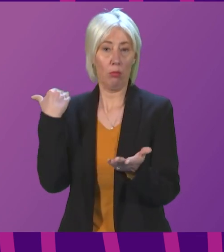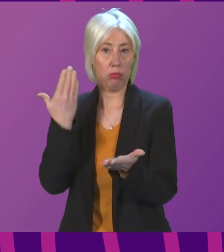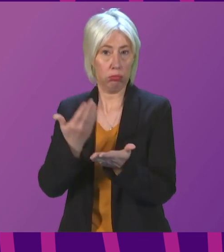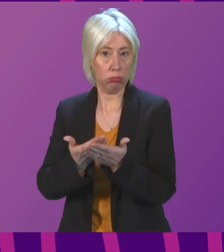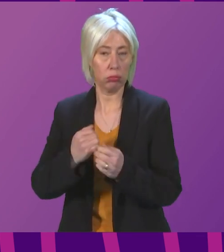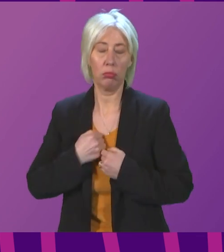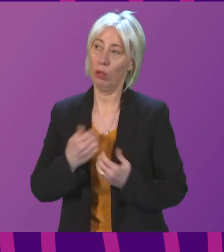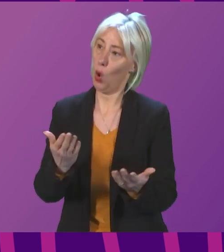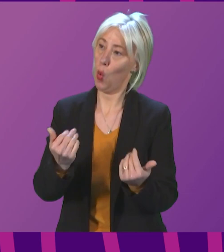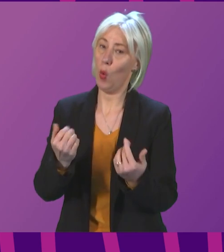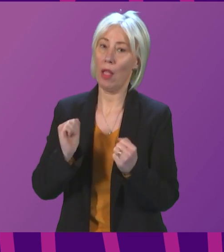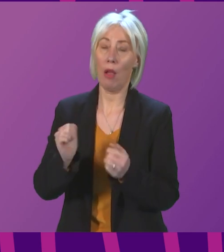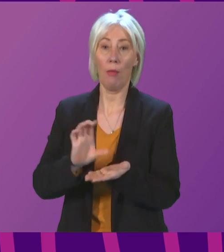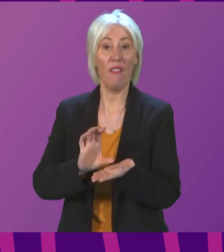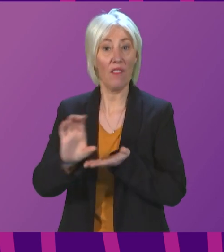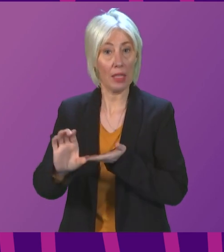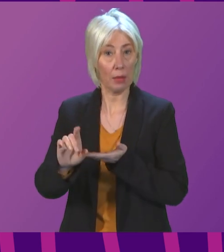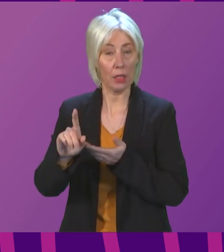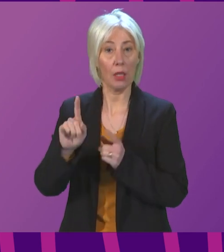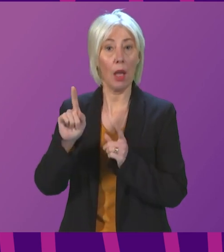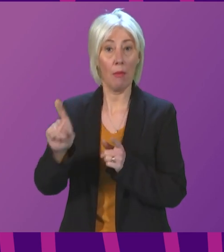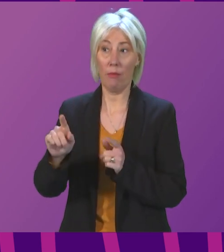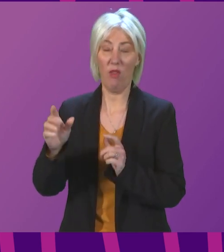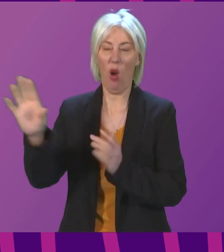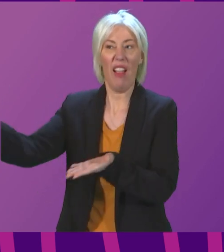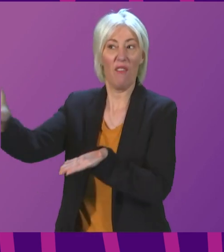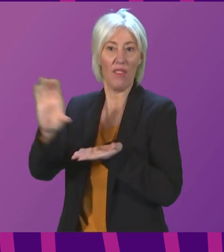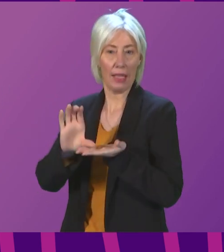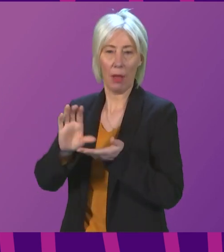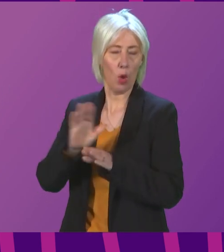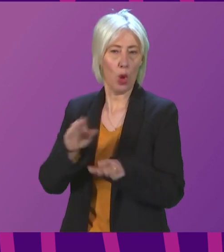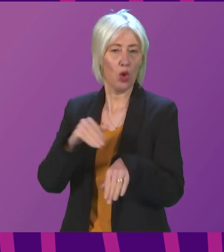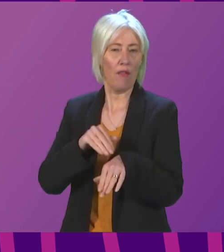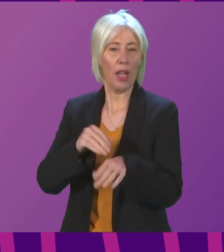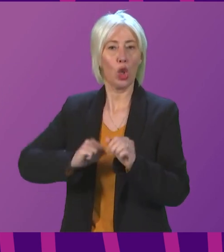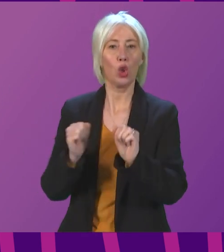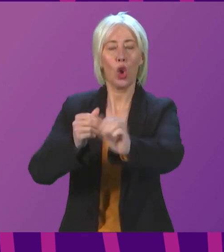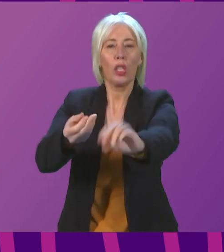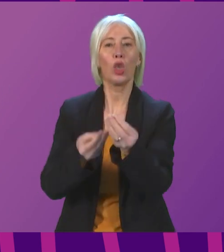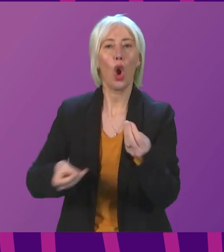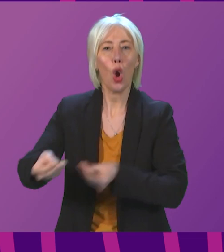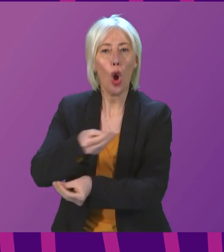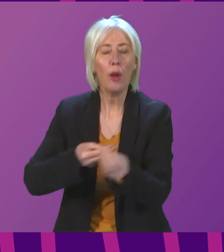I welcome inward investment, but it should not come at a cost to the Scottish economy, our just transition or our values.